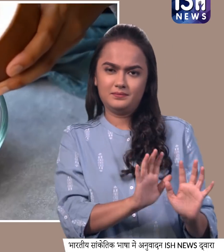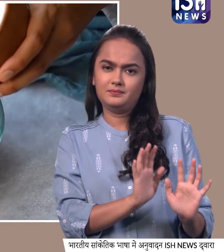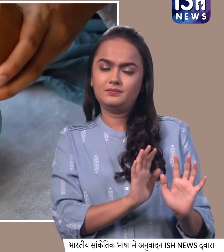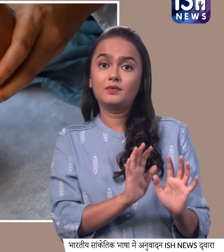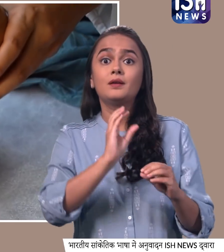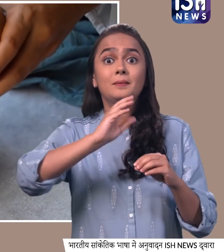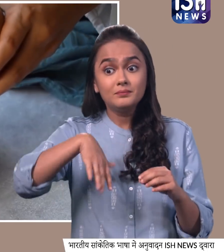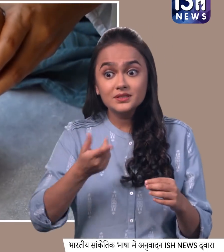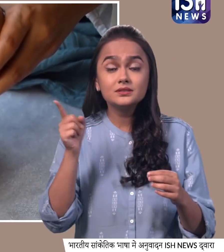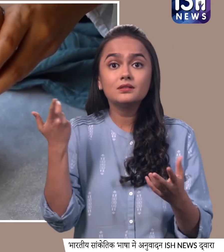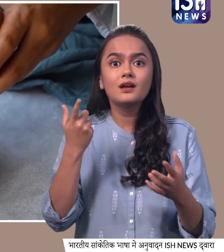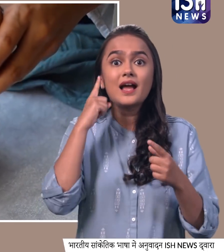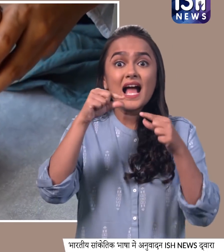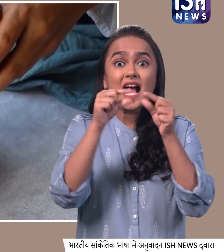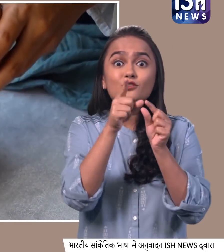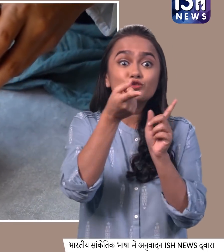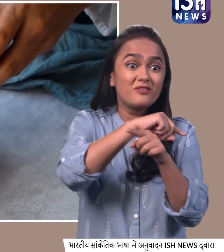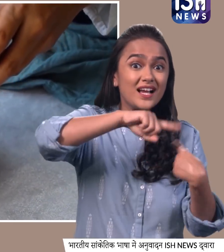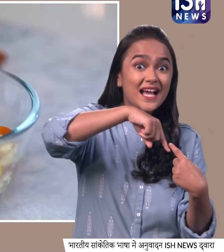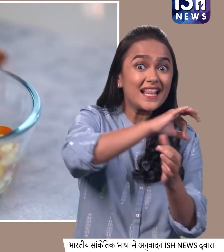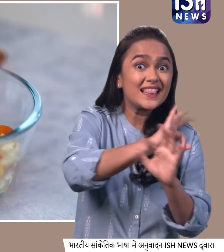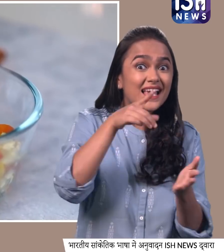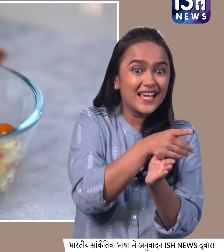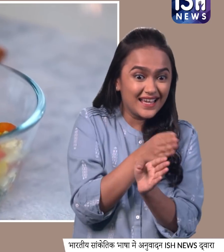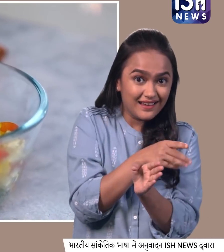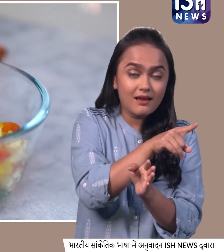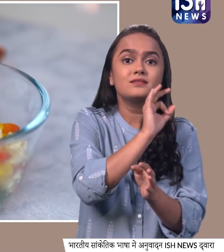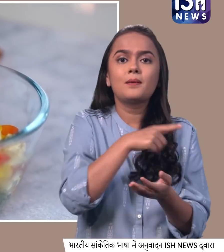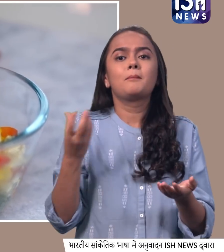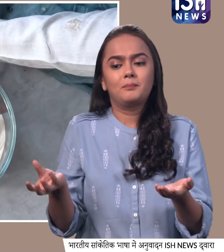Add the cashew cheese that you prepared to it